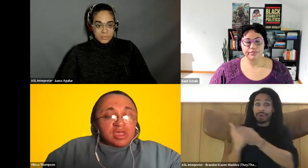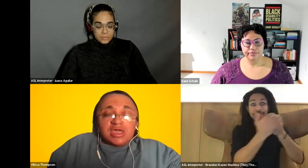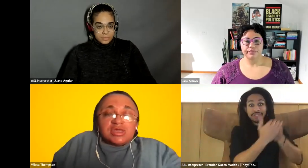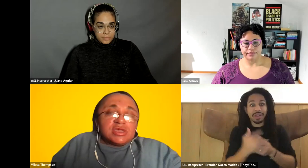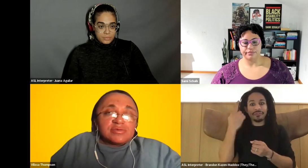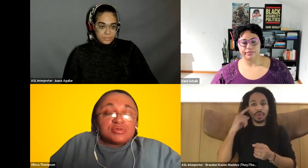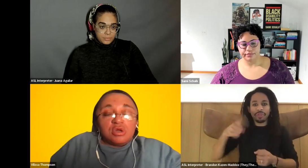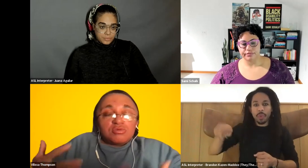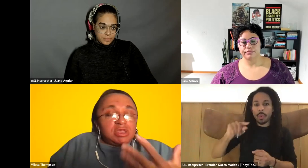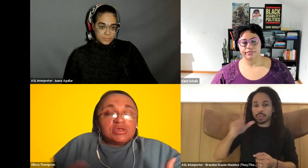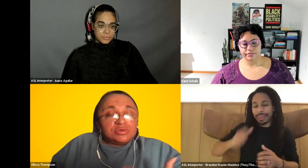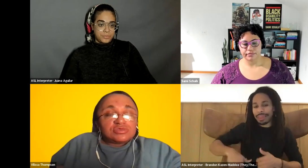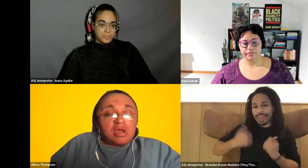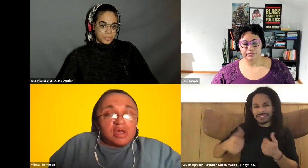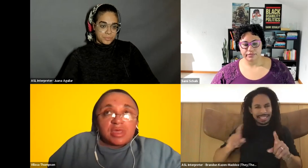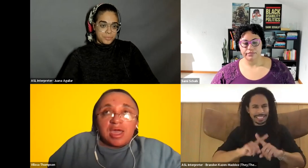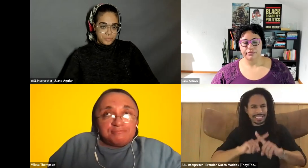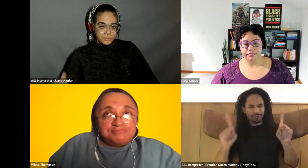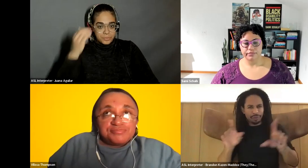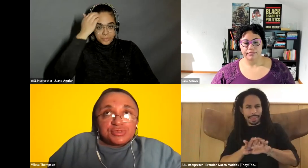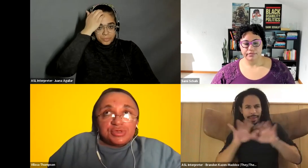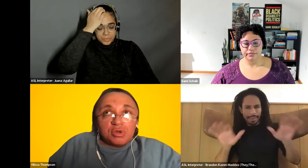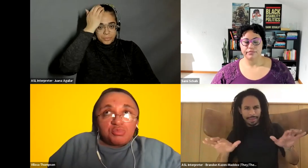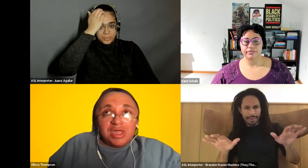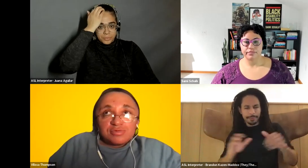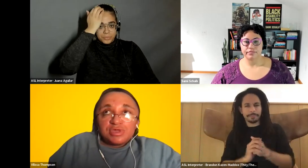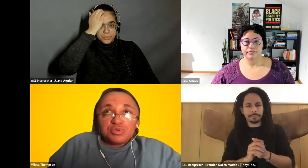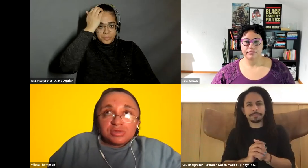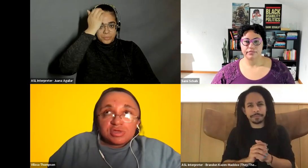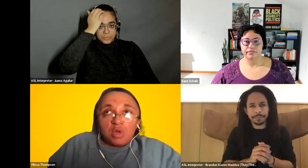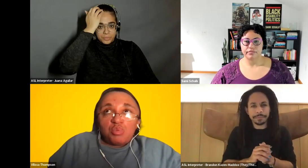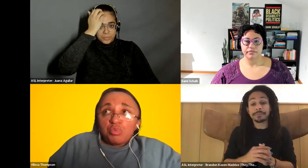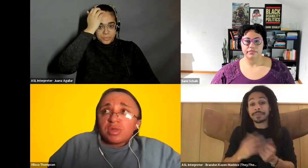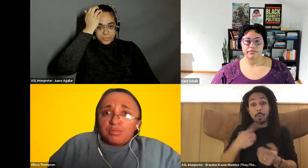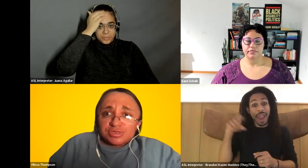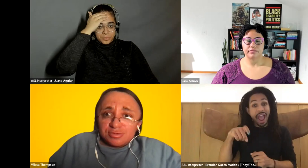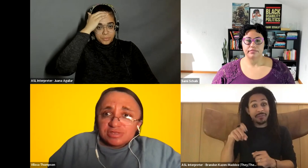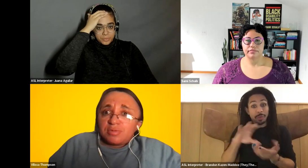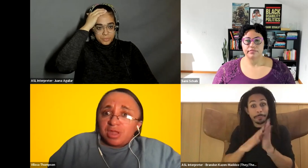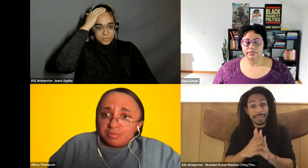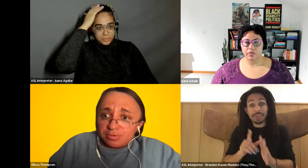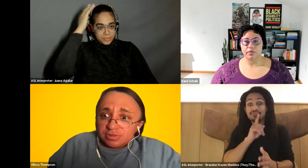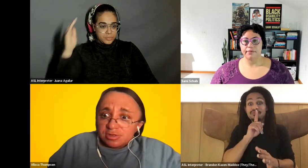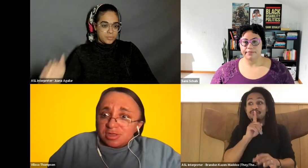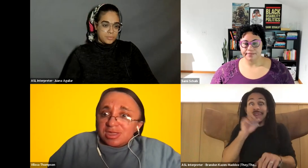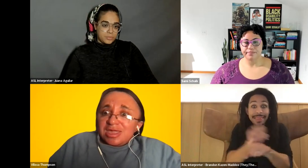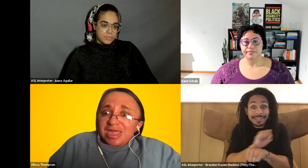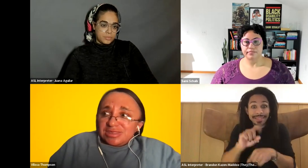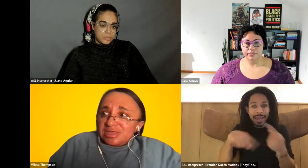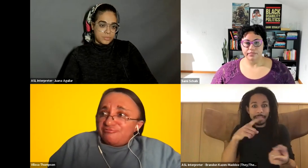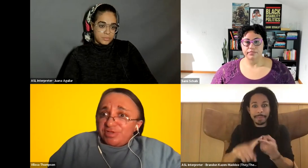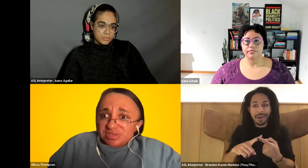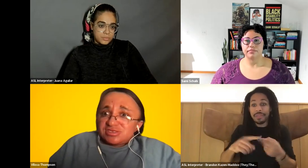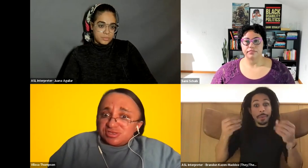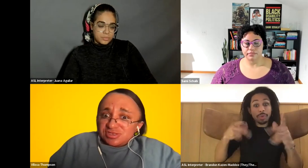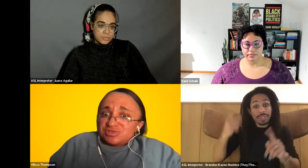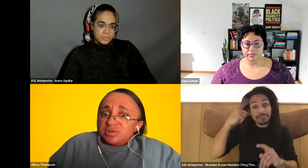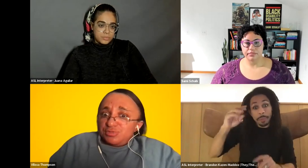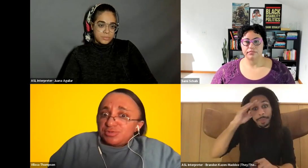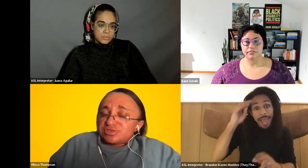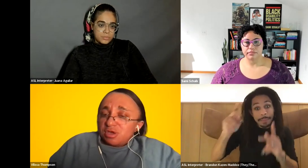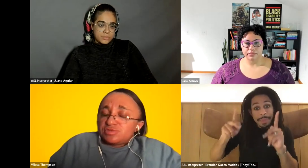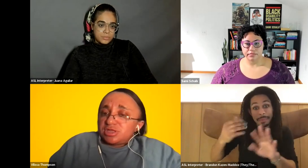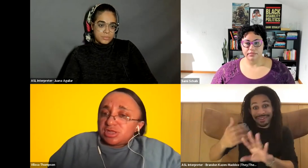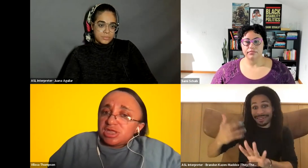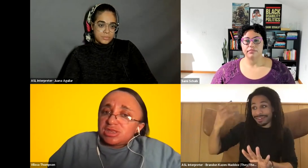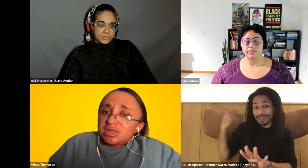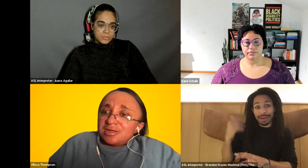Vilissa Thompson: And I think you know here you talk about that. you know we have to be realistic about what were the opportunities for black folks in the fifties or sixties when a movement started to begin.